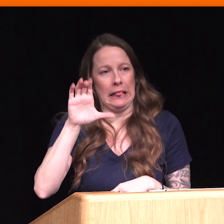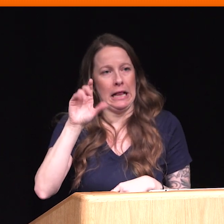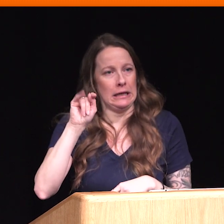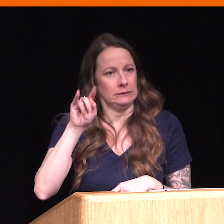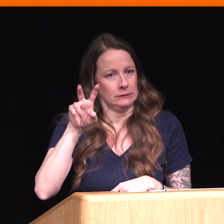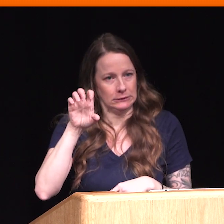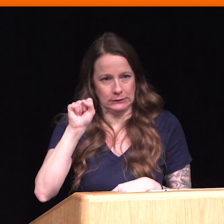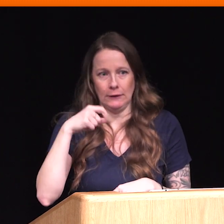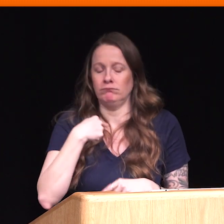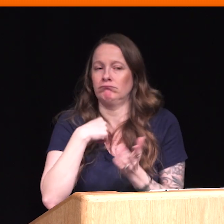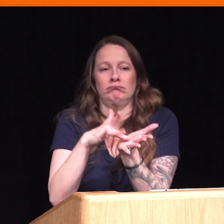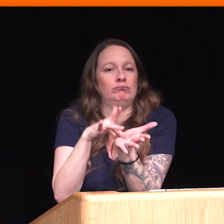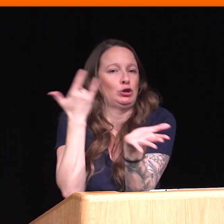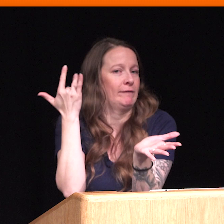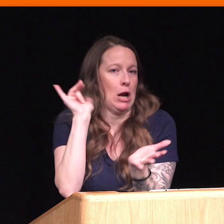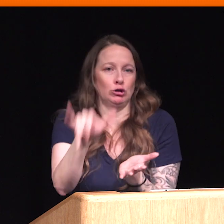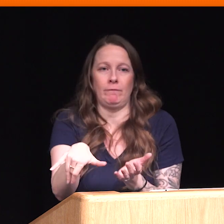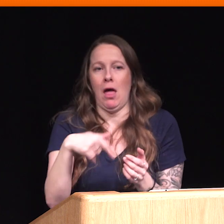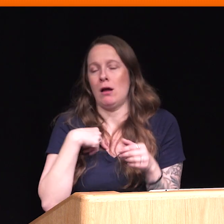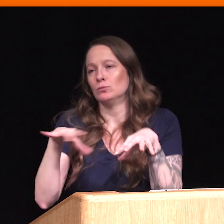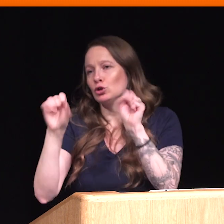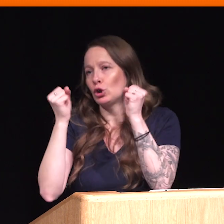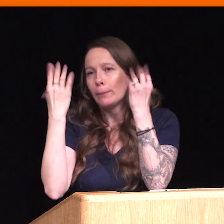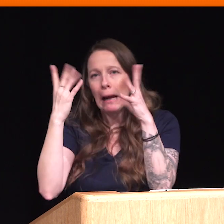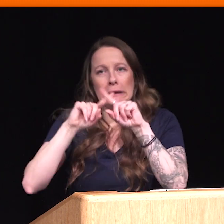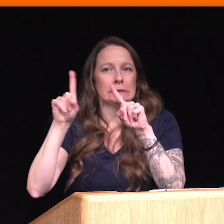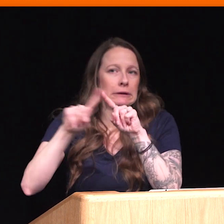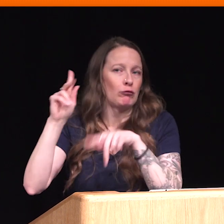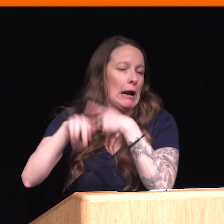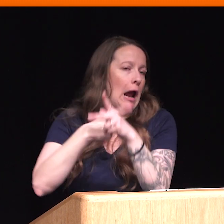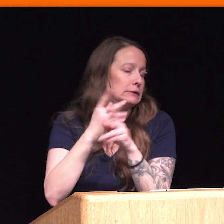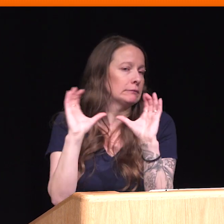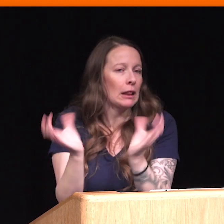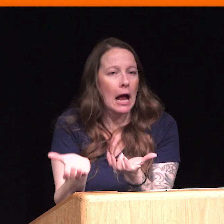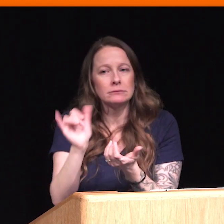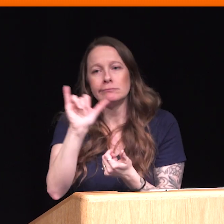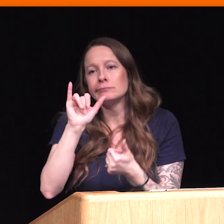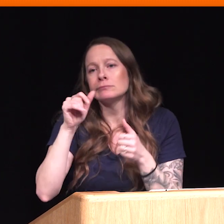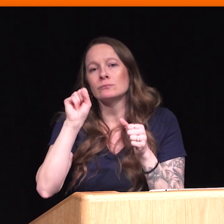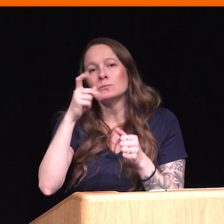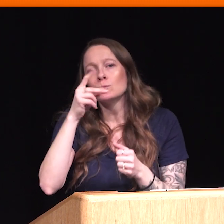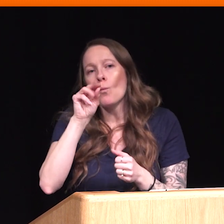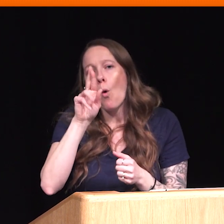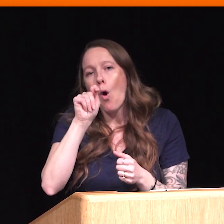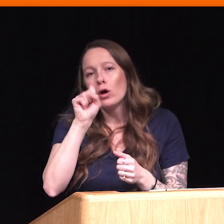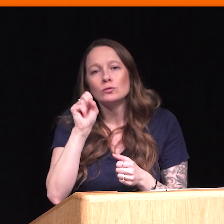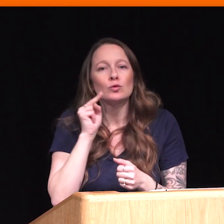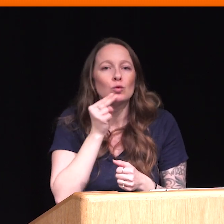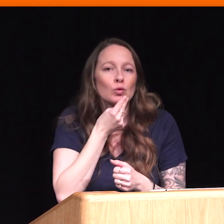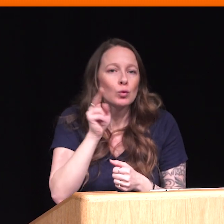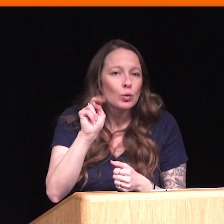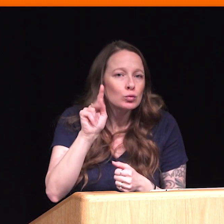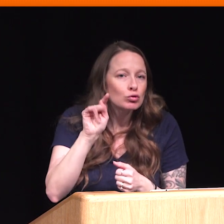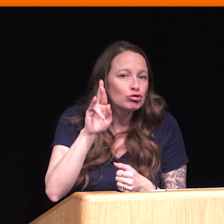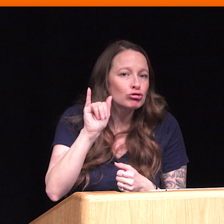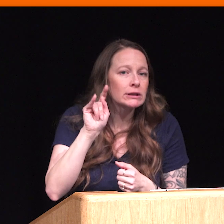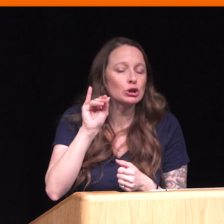a lot of different options and electives, so, I took advantage of all of those experiences that I could get via coursework.